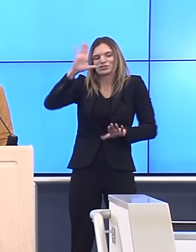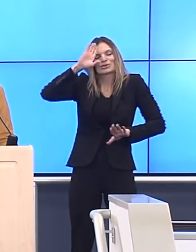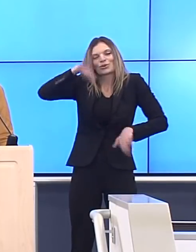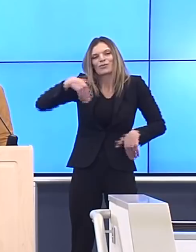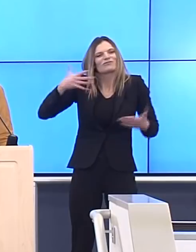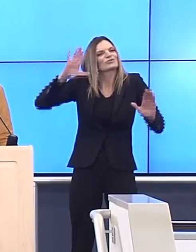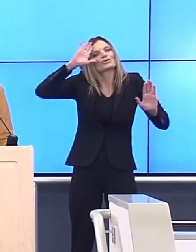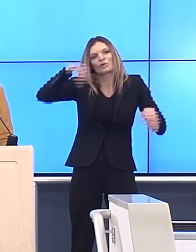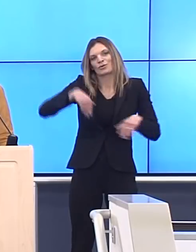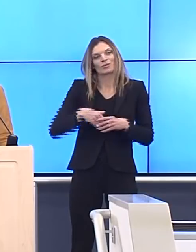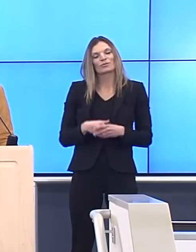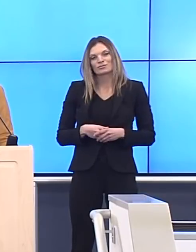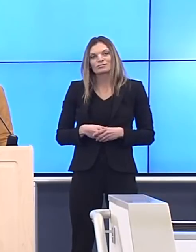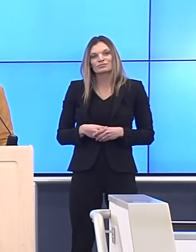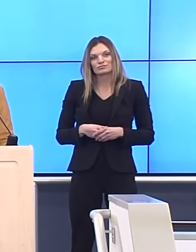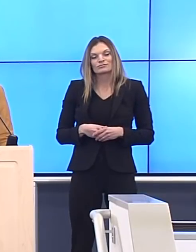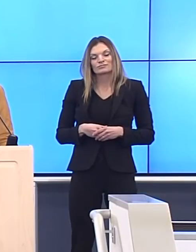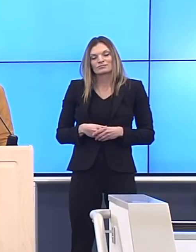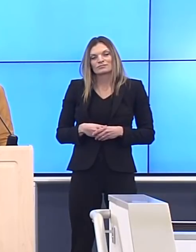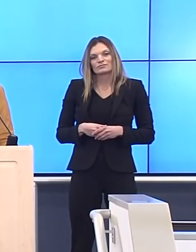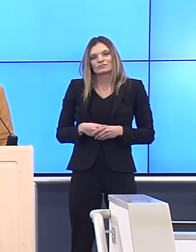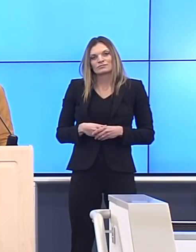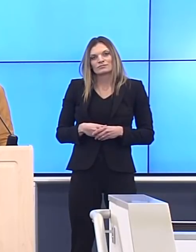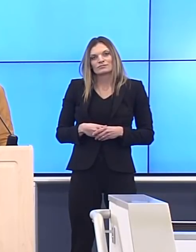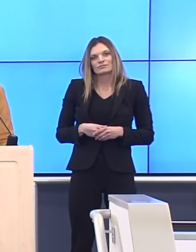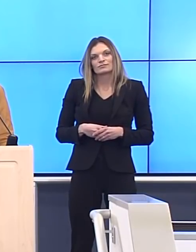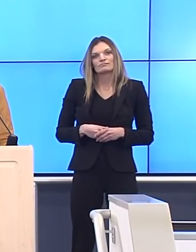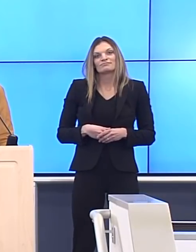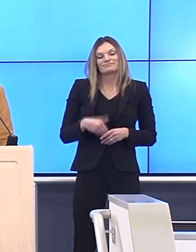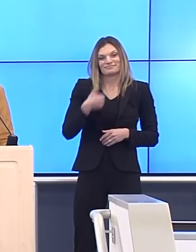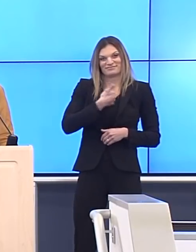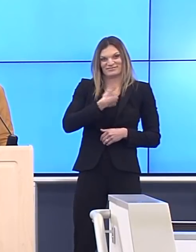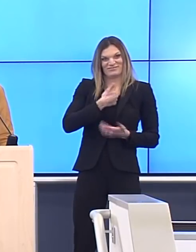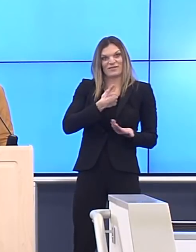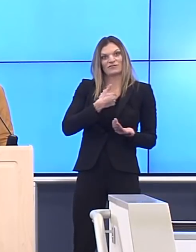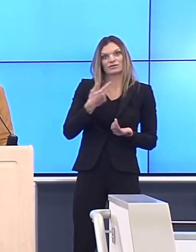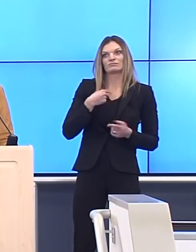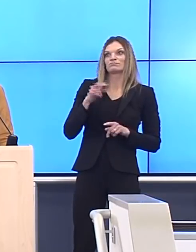LOVED ONES. IT'S JUST THE HERD SAD REALITY OF THIS VIRUS. AND